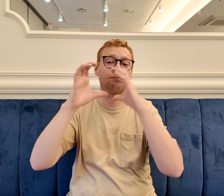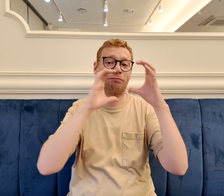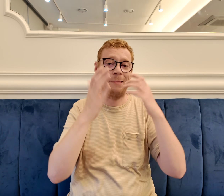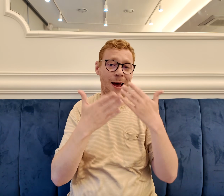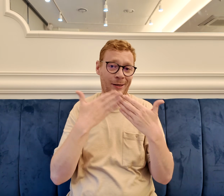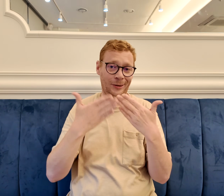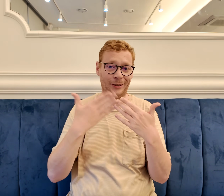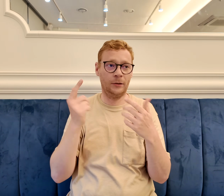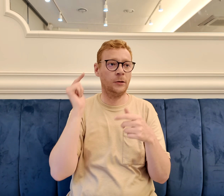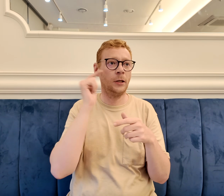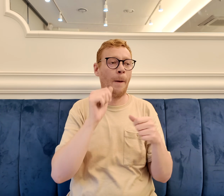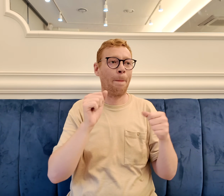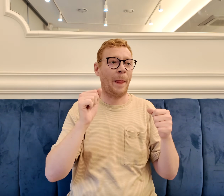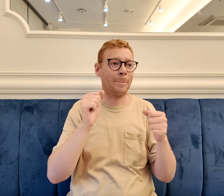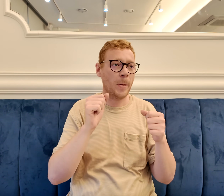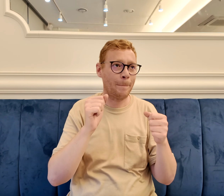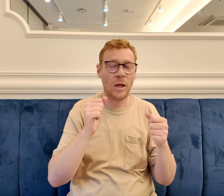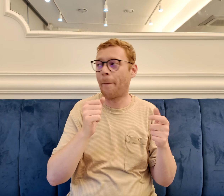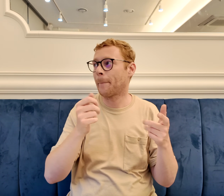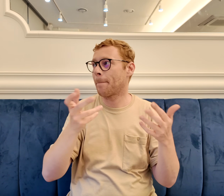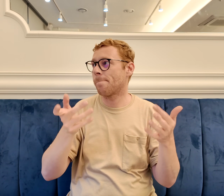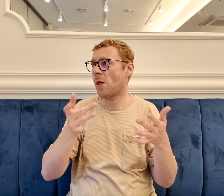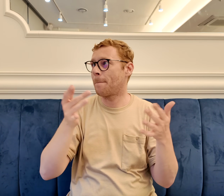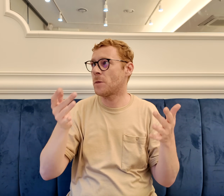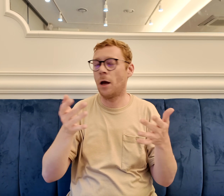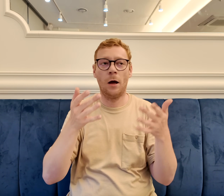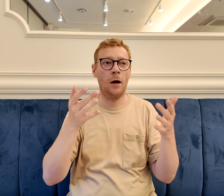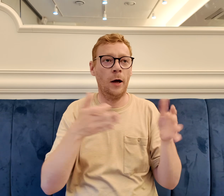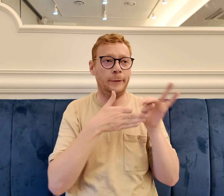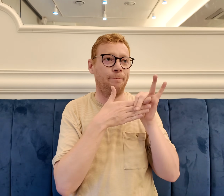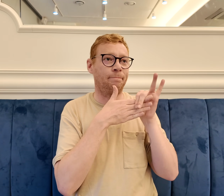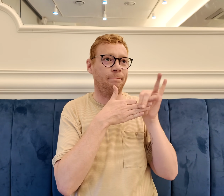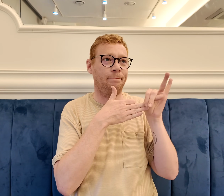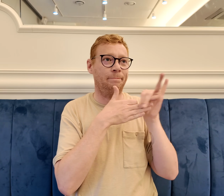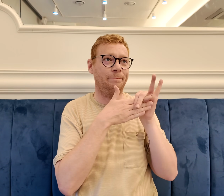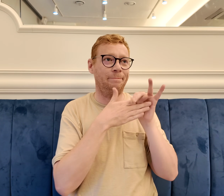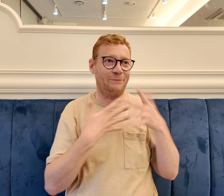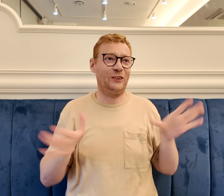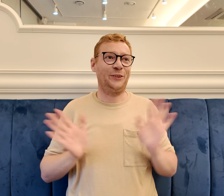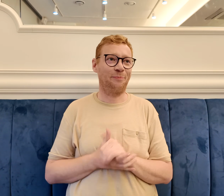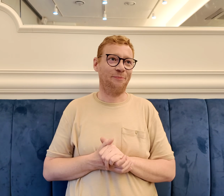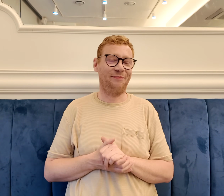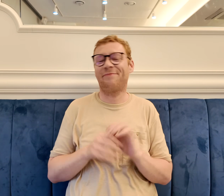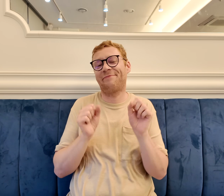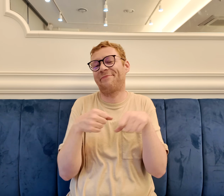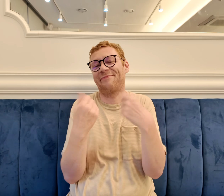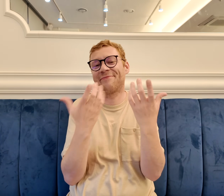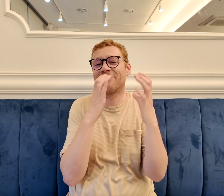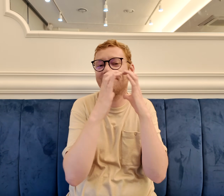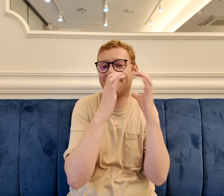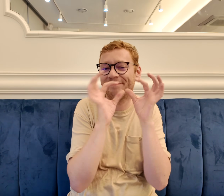with deaf people around the world later. Many people go abroad and don't know how to communicate, so they make small attempts and then give up. No, that's not true!